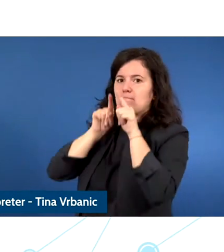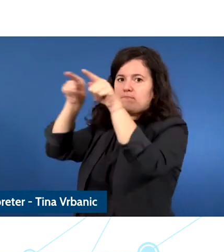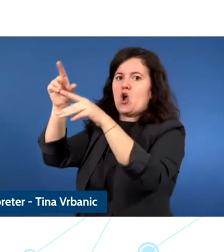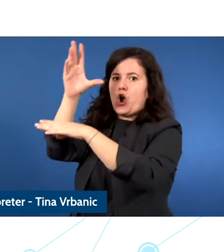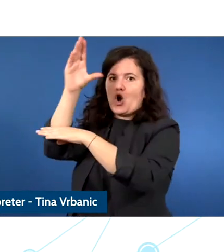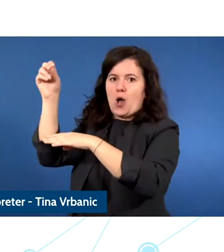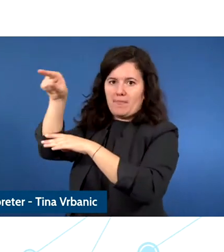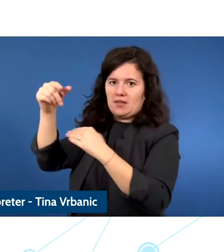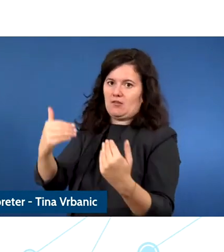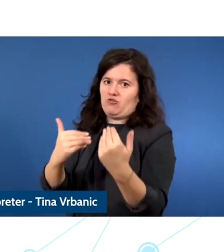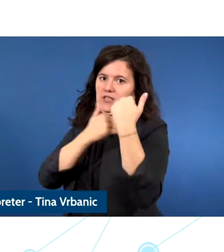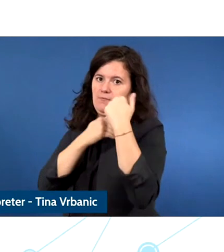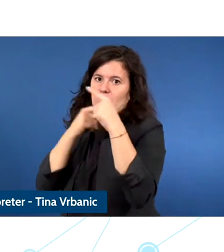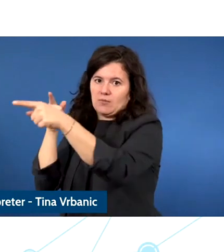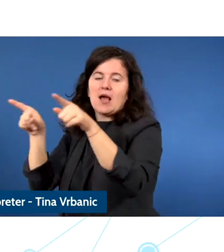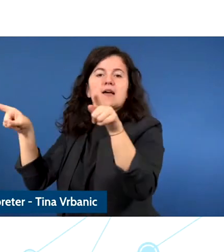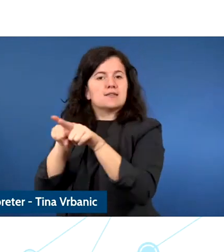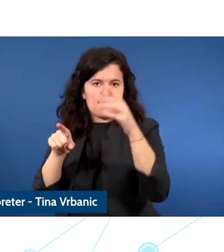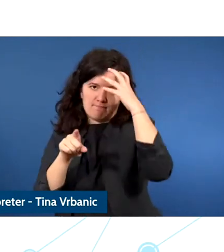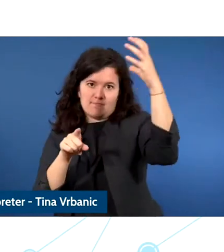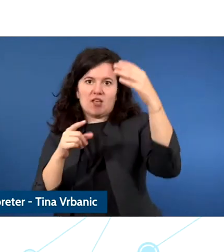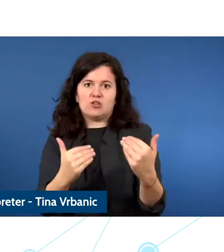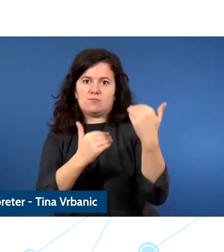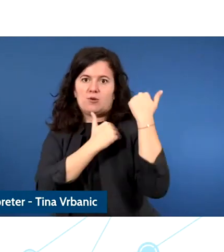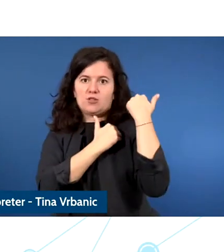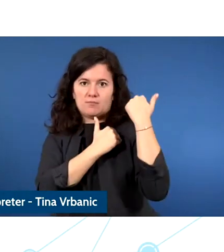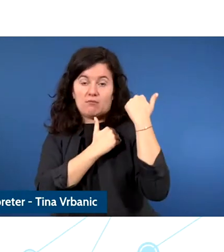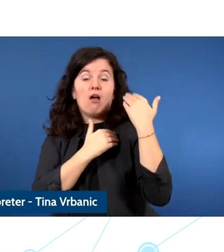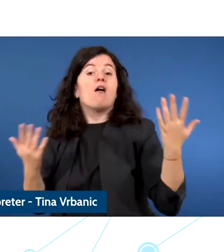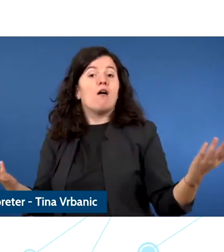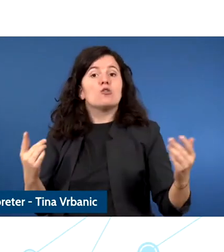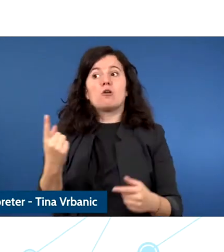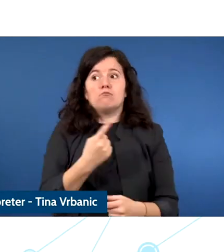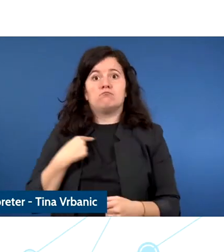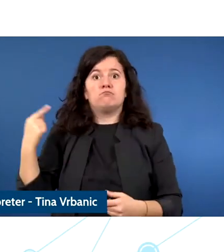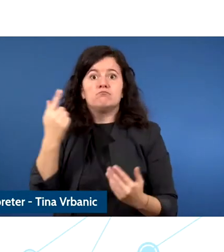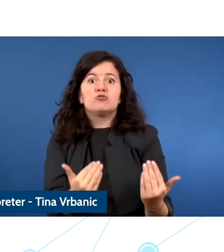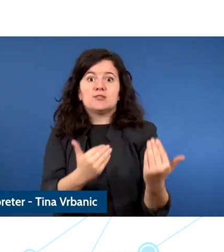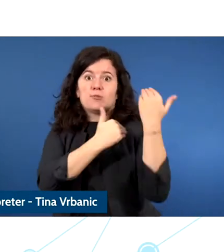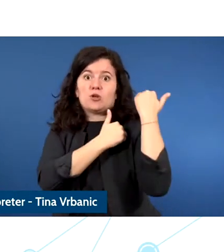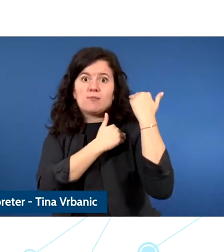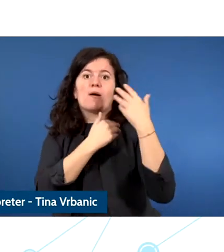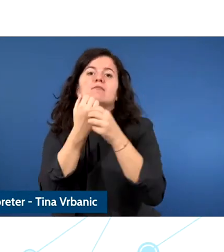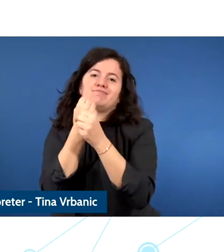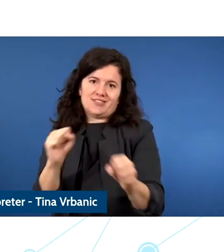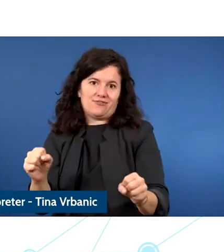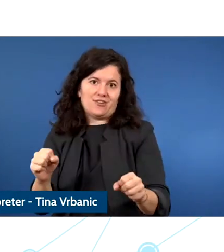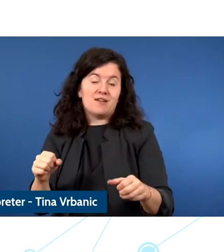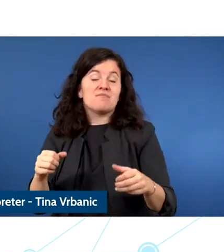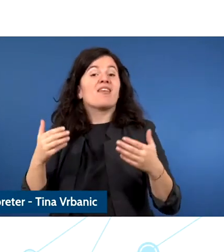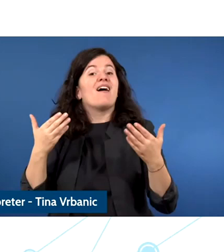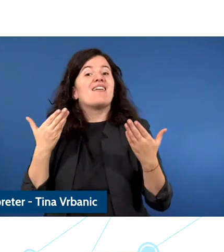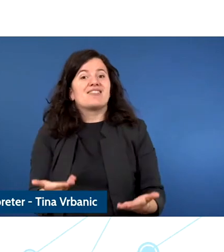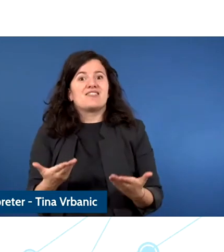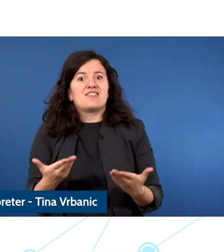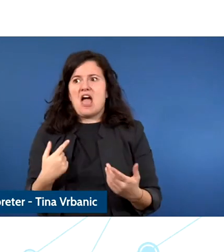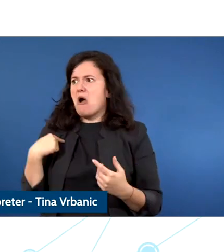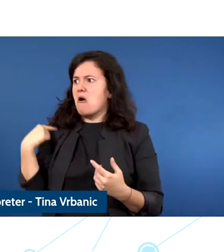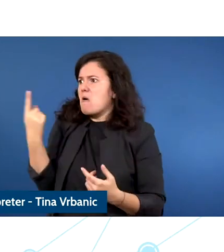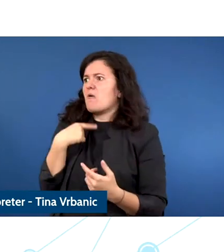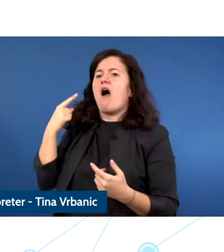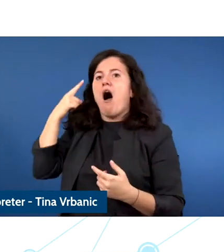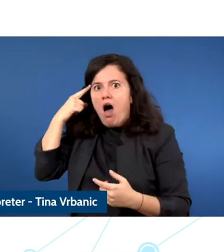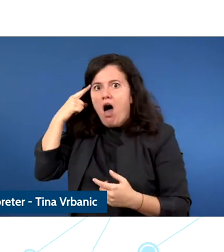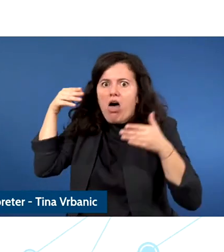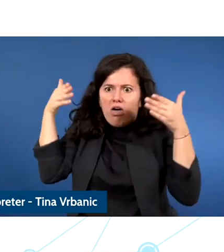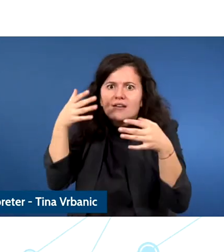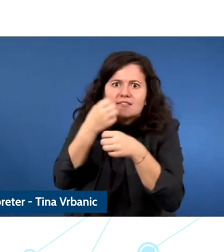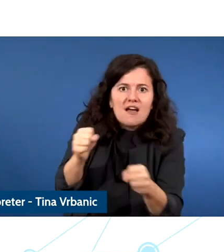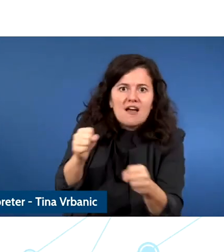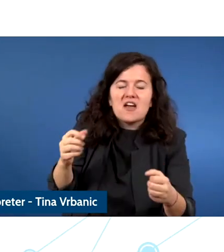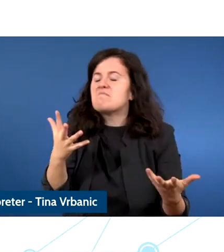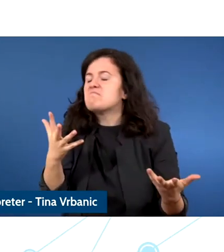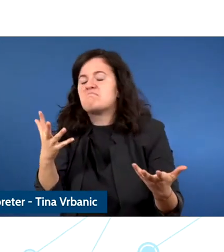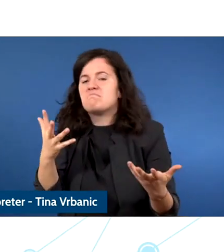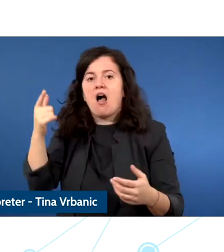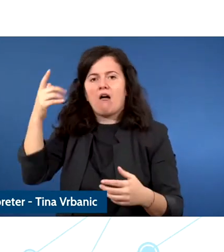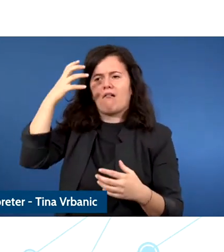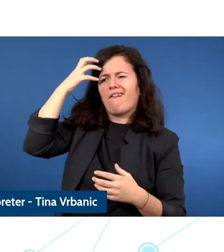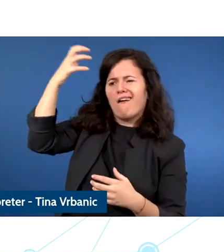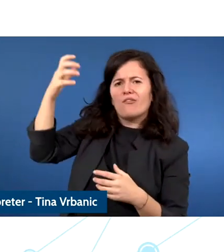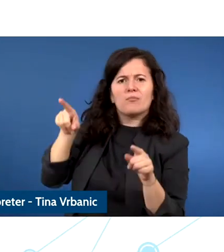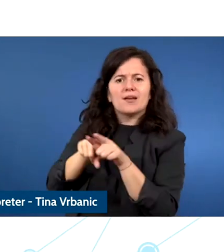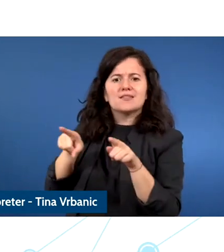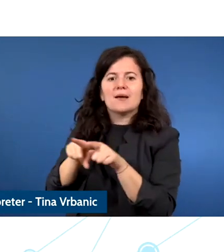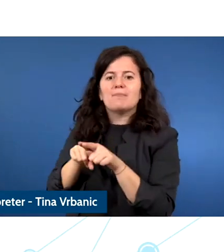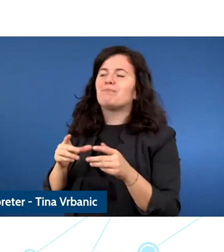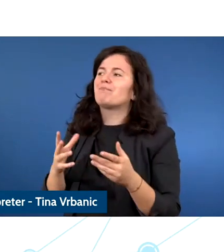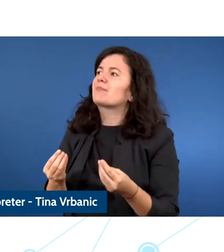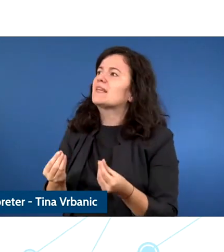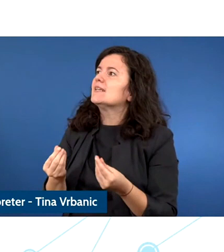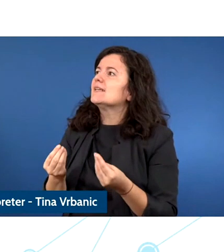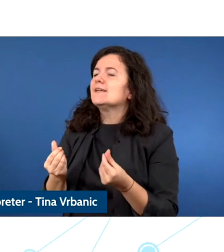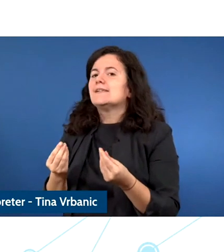really looking at closely enough and the state is not able to somehow address some